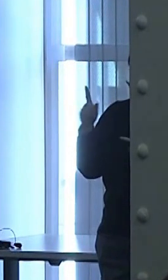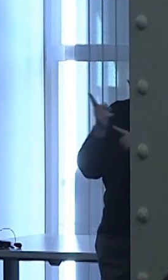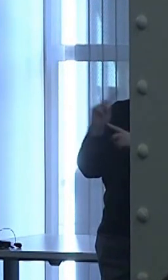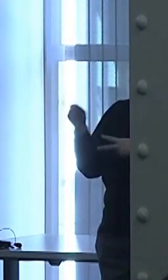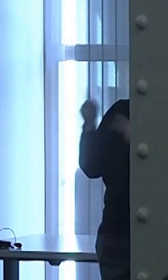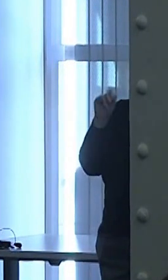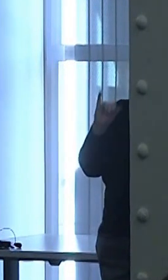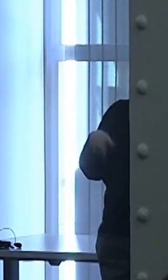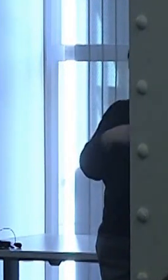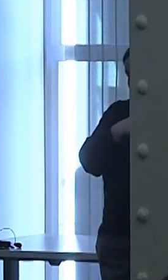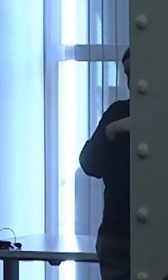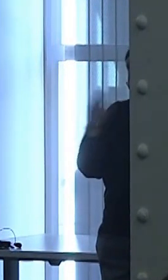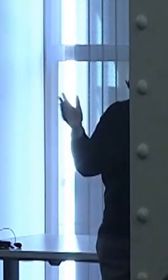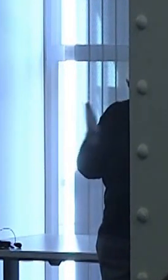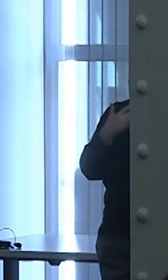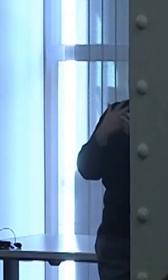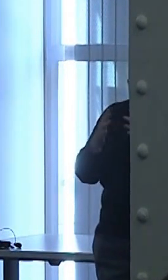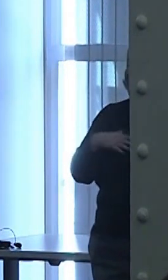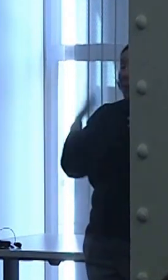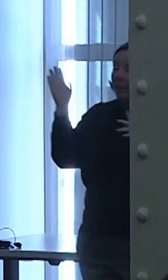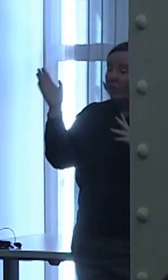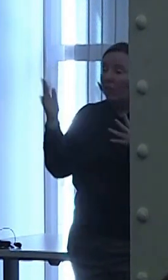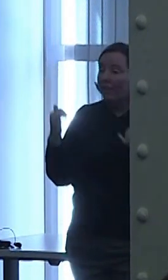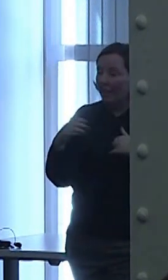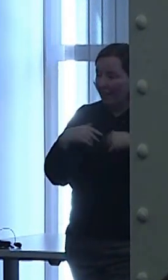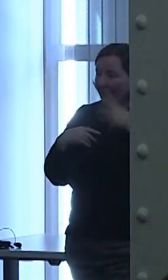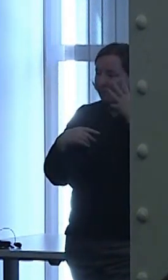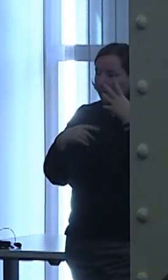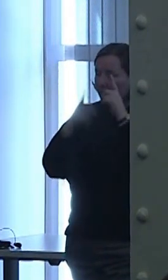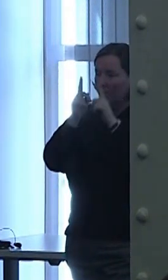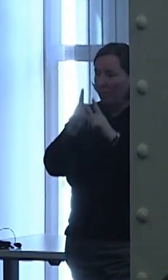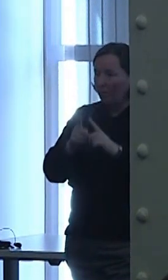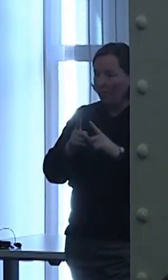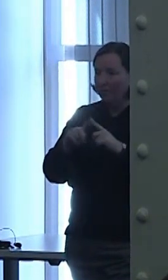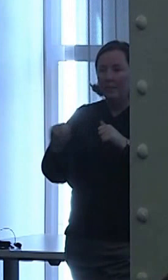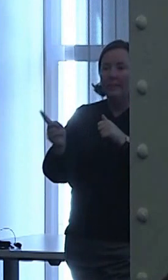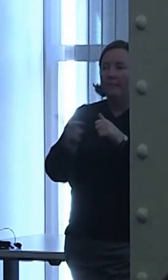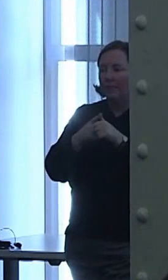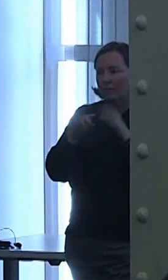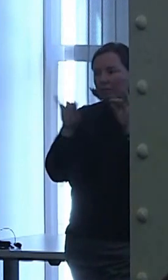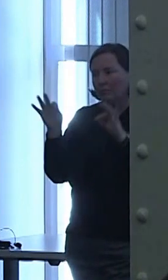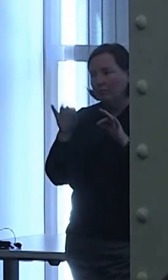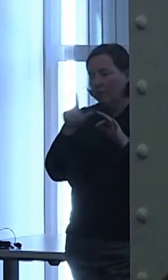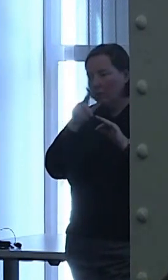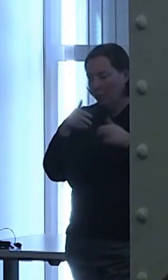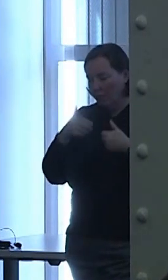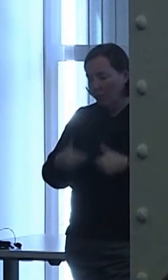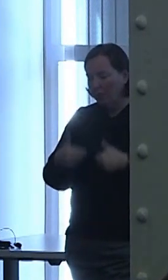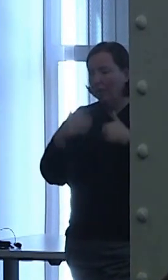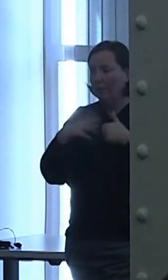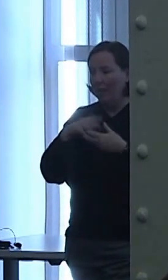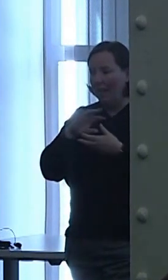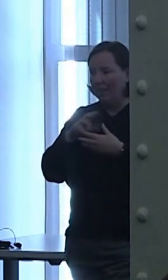So I have four goals in my talk. My first is to tell you a little bit about my intersecting identities.